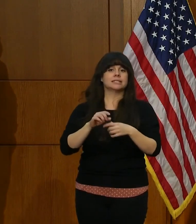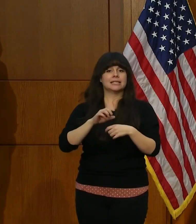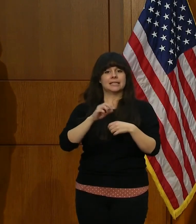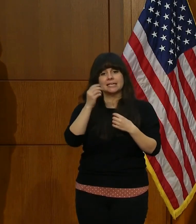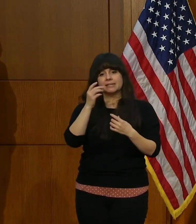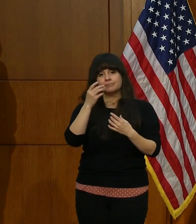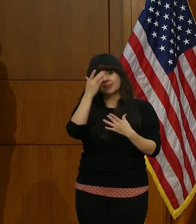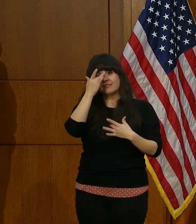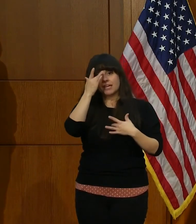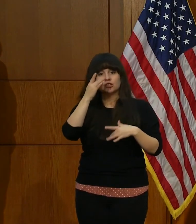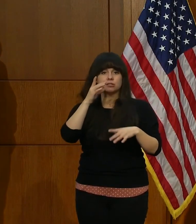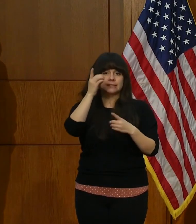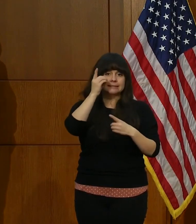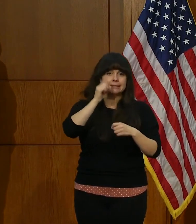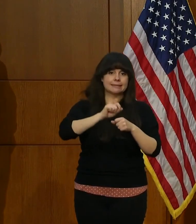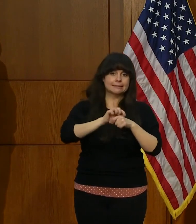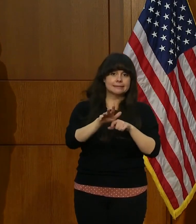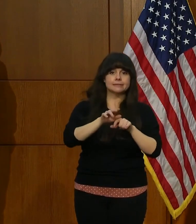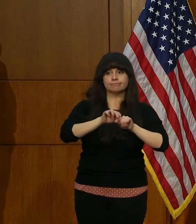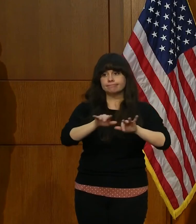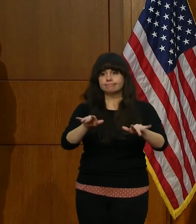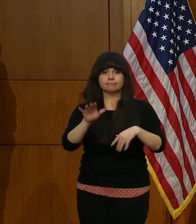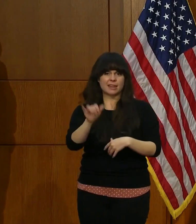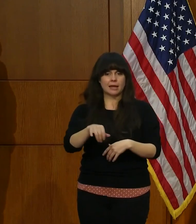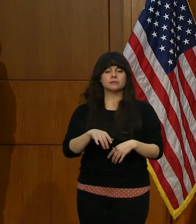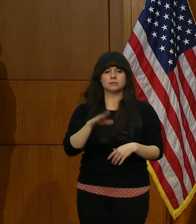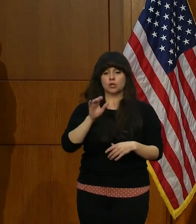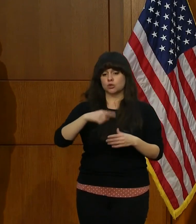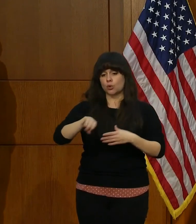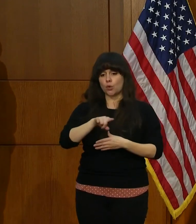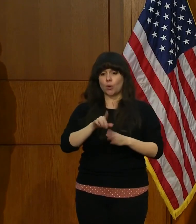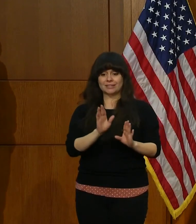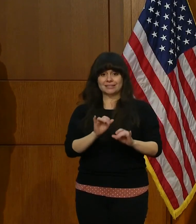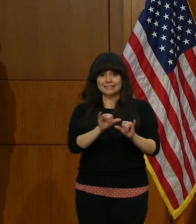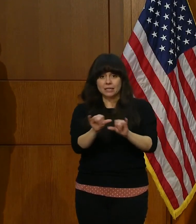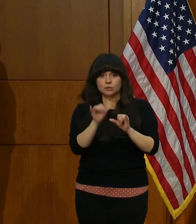PLANS AND TRAINING AROUND INFECTIONS, DISEASE PREPAREDNESS IN WORKPLACES.